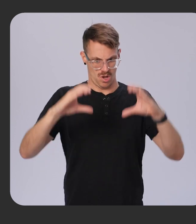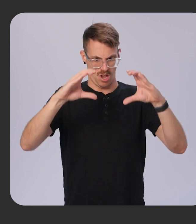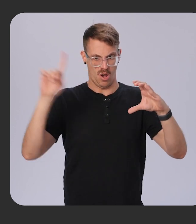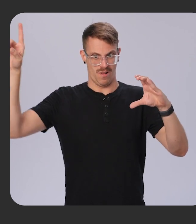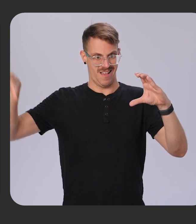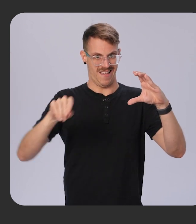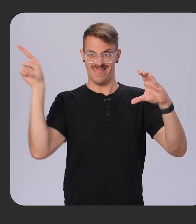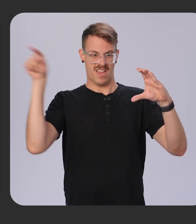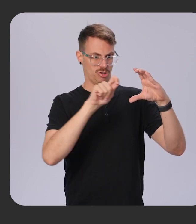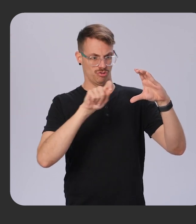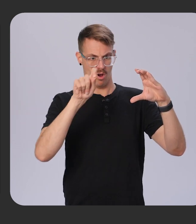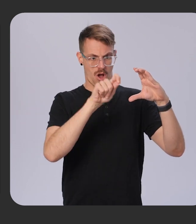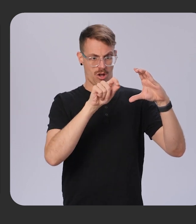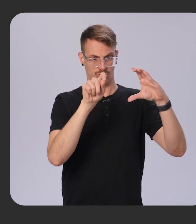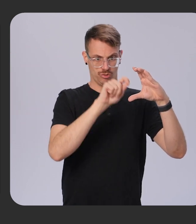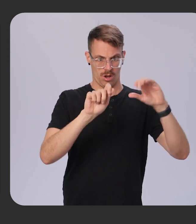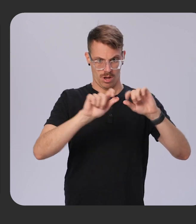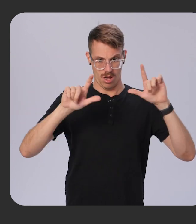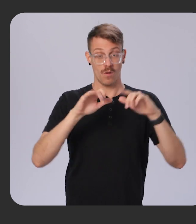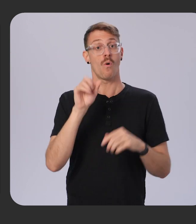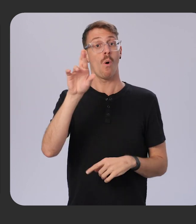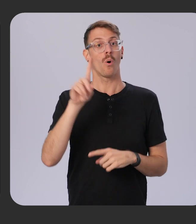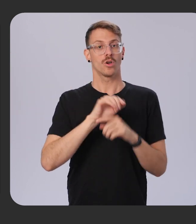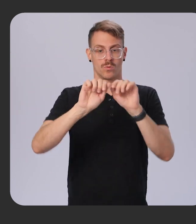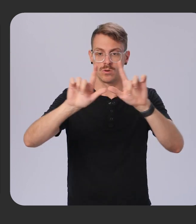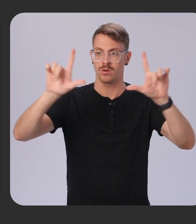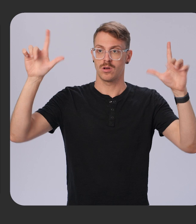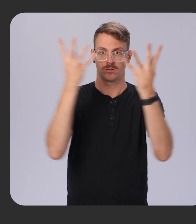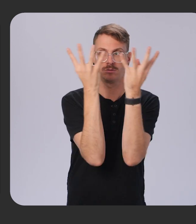or immersing yourself in a virtual art piece.